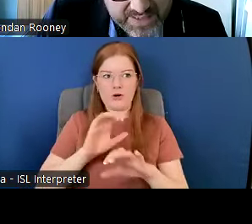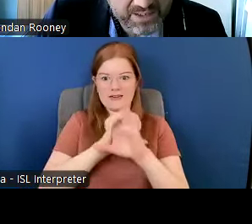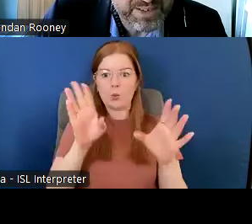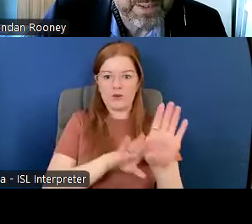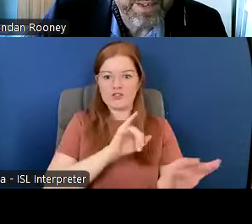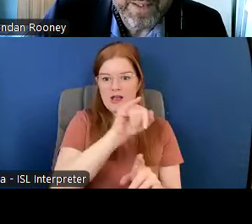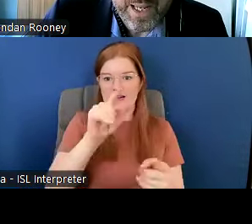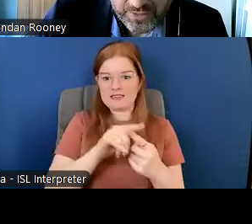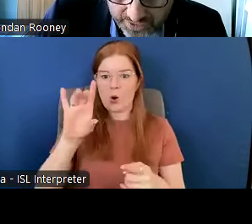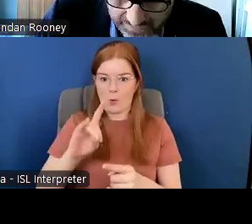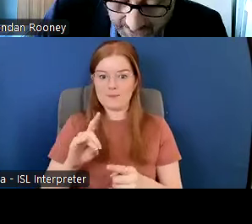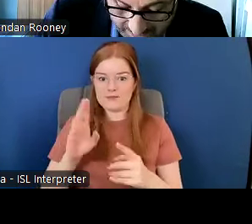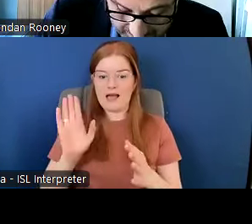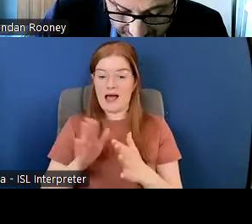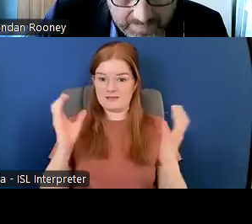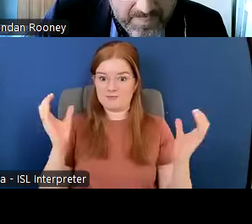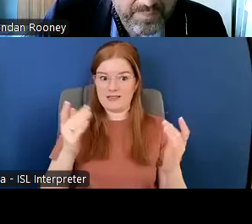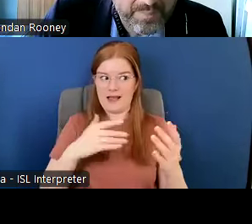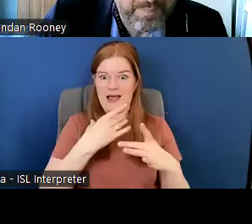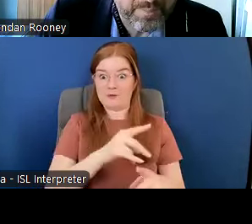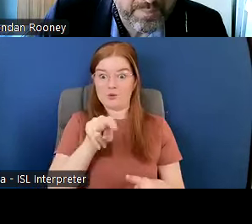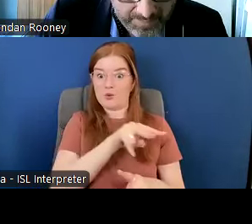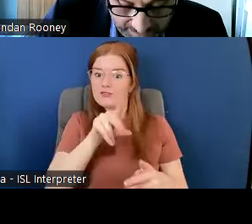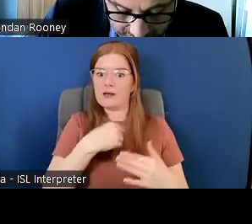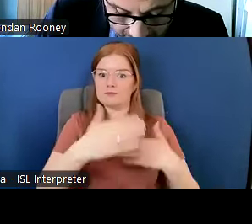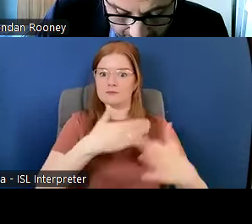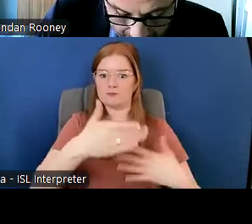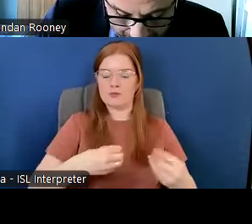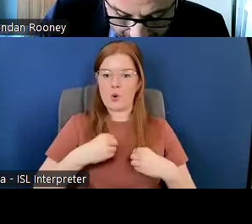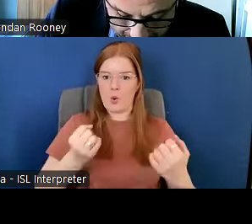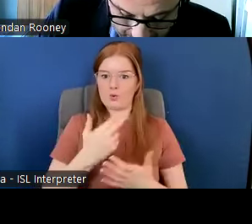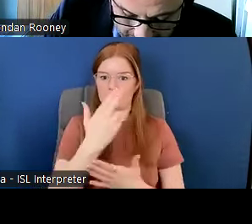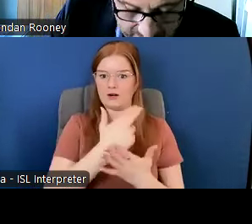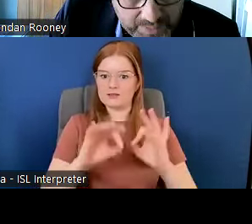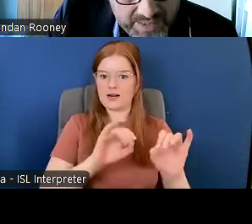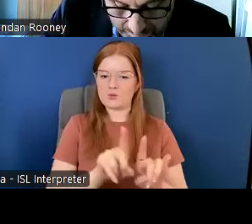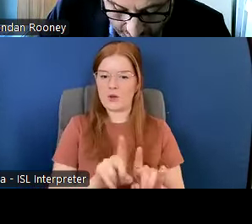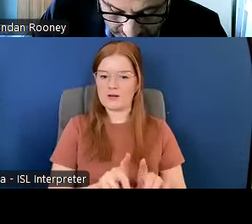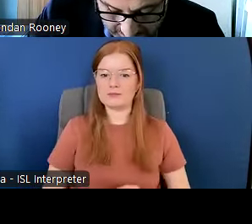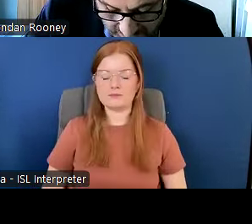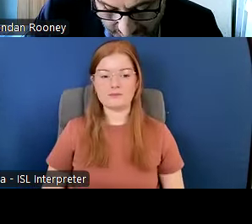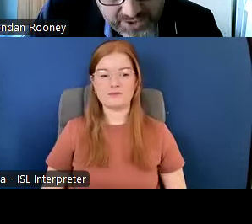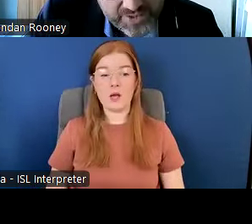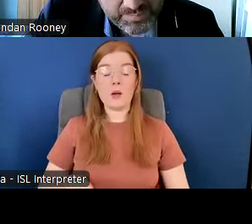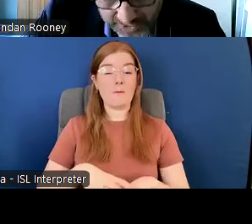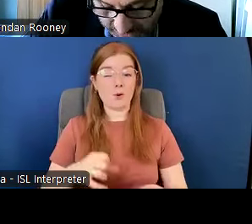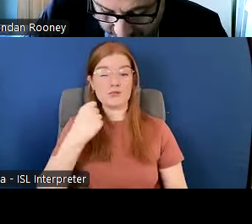accelerated the evolution of theirs, the simplest and boldest compositions produced